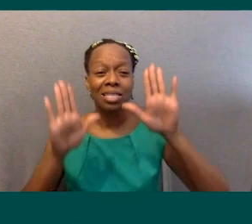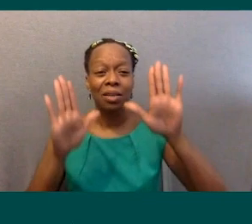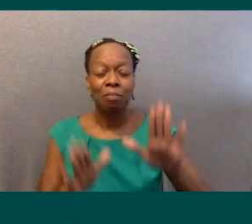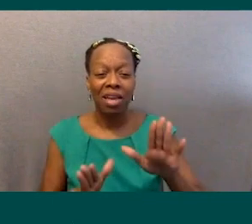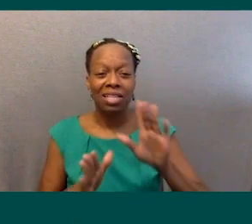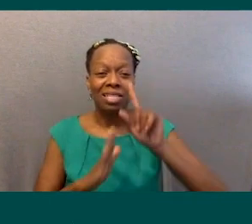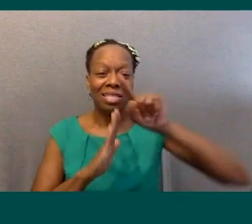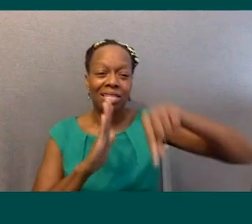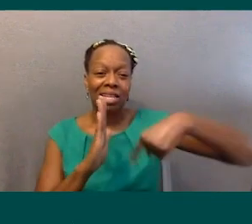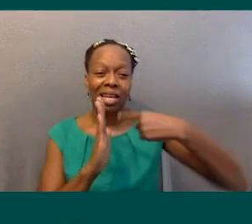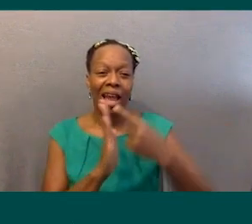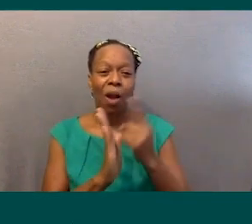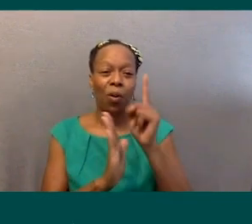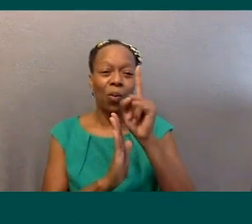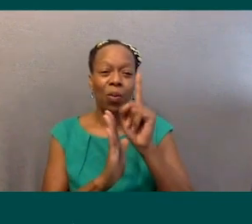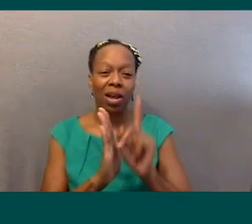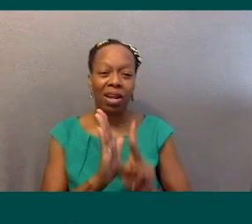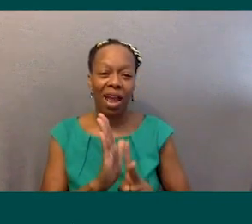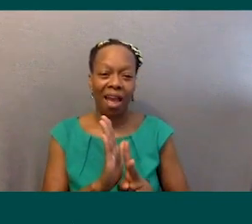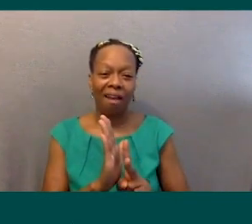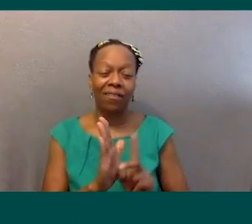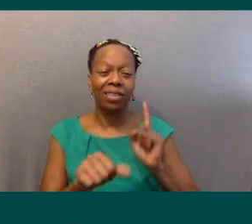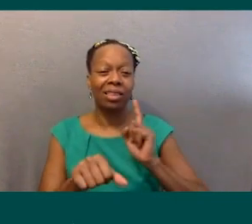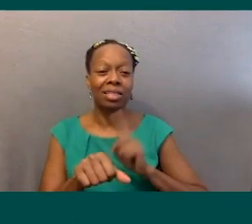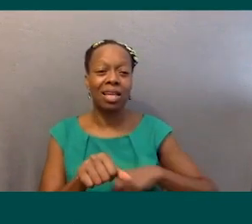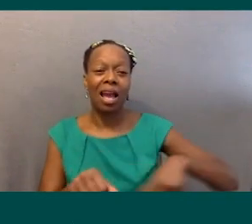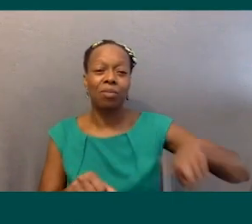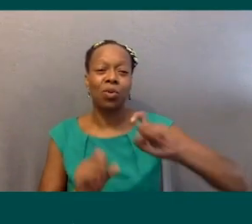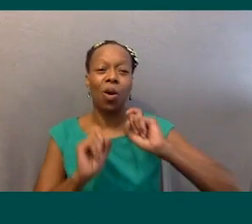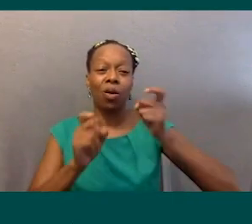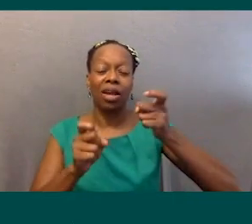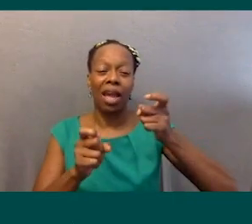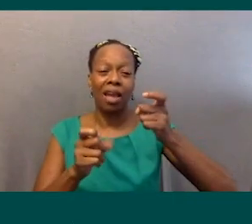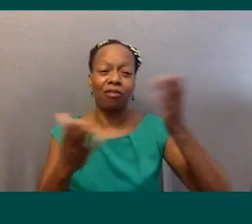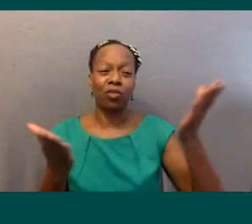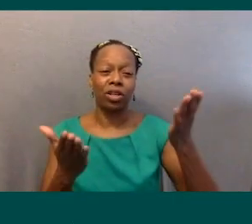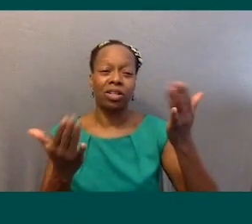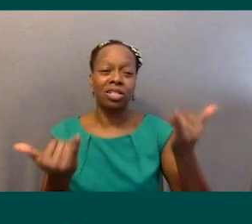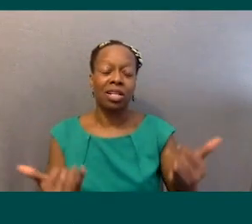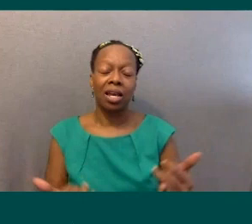and the time that you've all given to be here today is extraordinary.